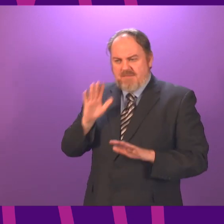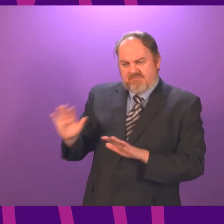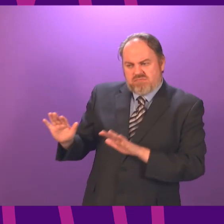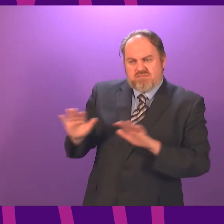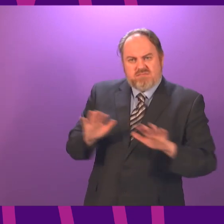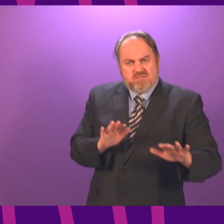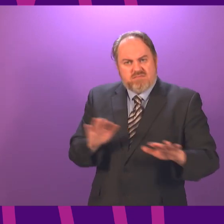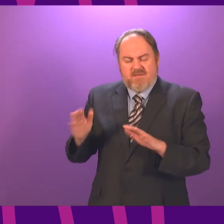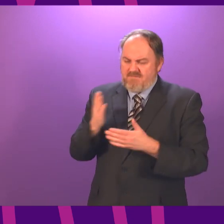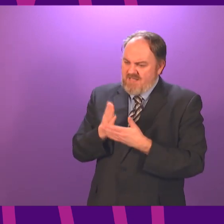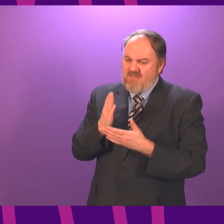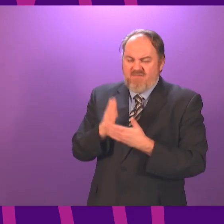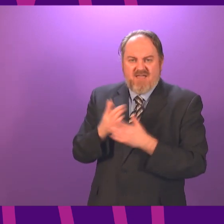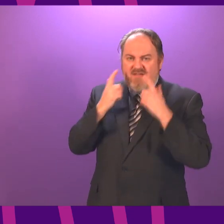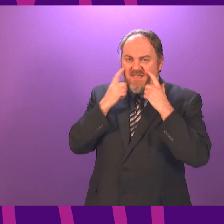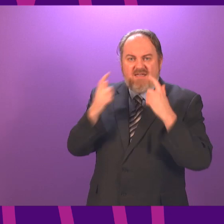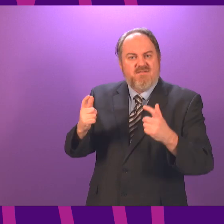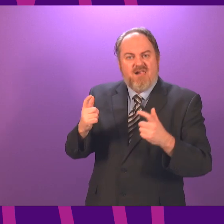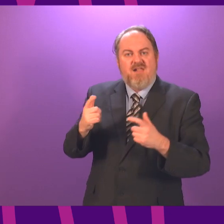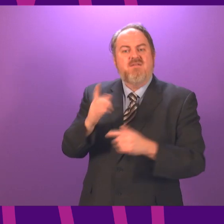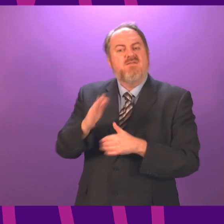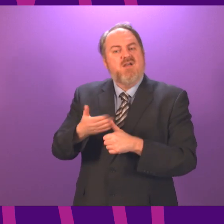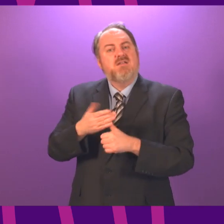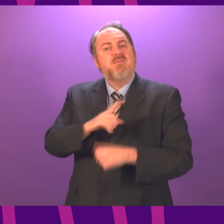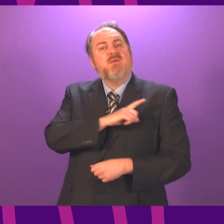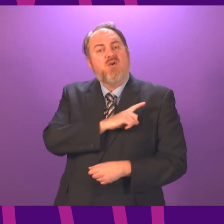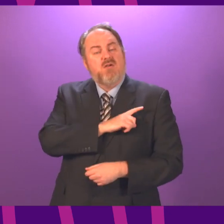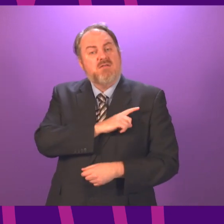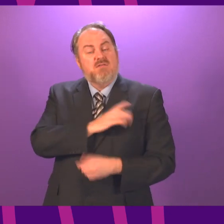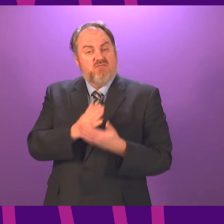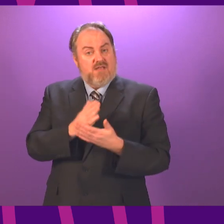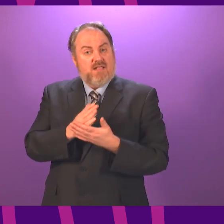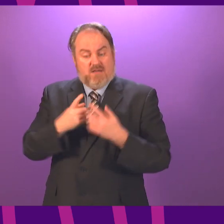before vaccination is doing all the work that we think it may ultimately do.